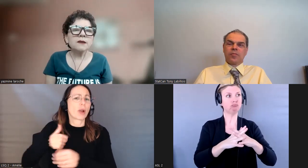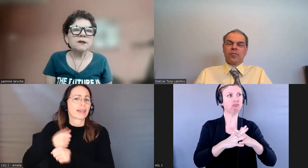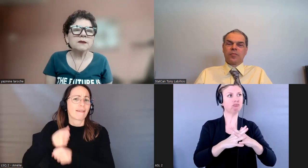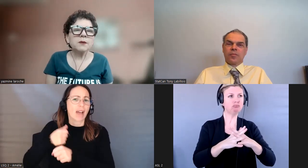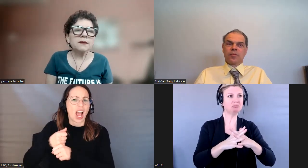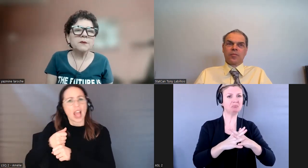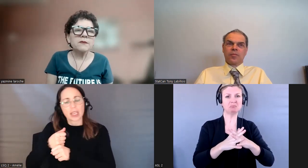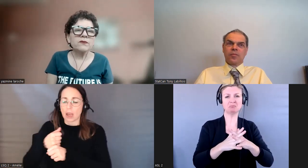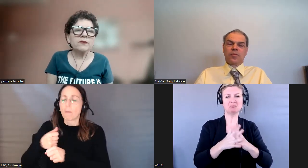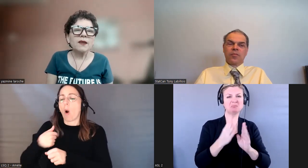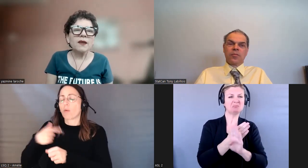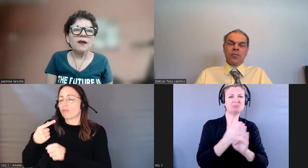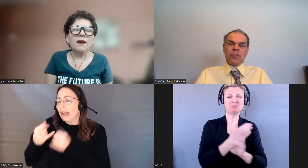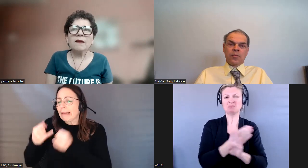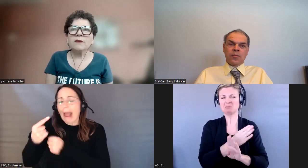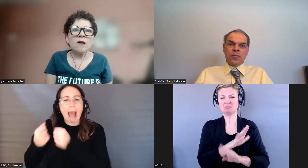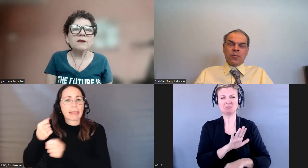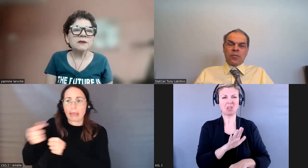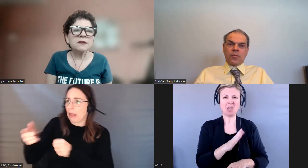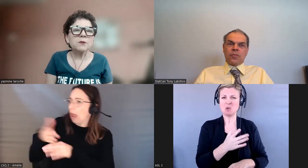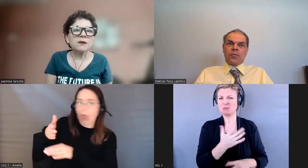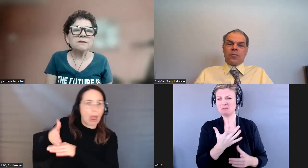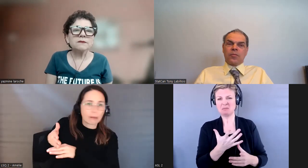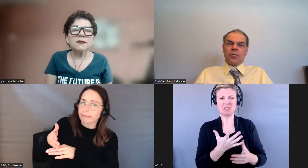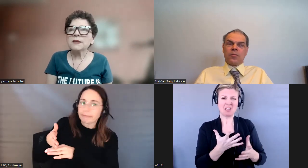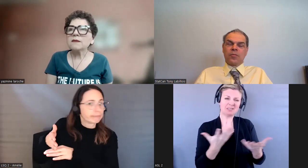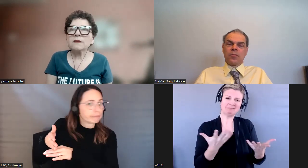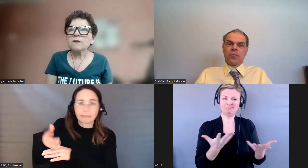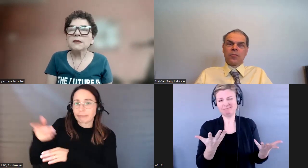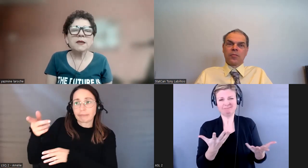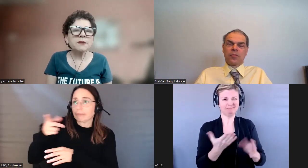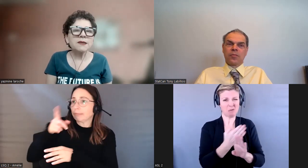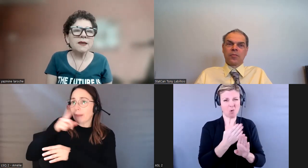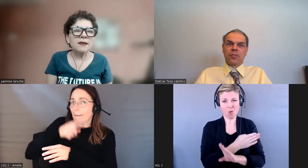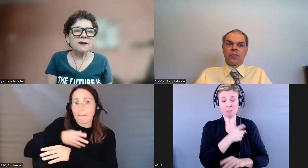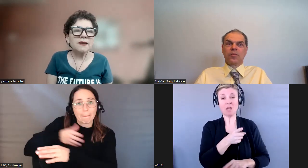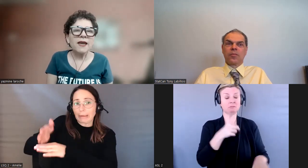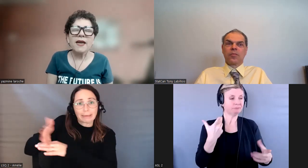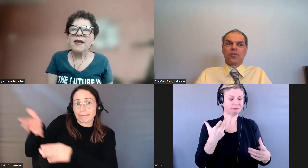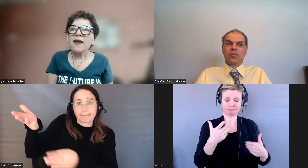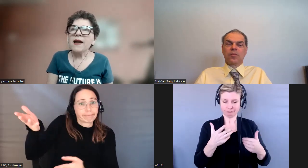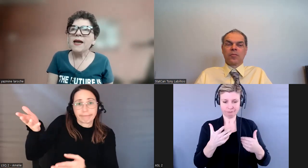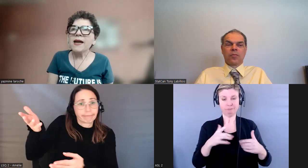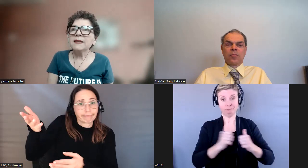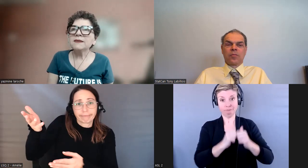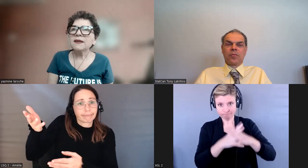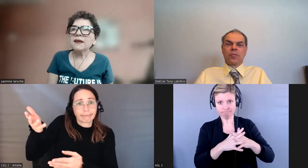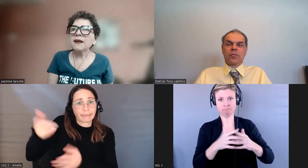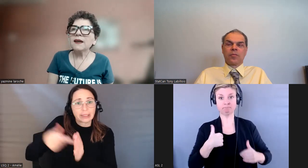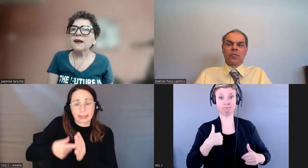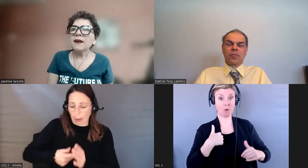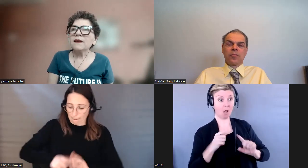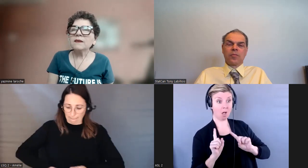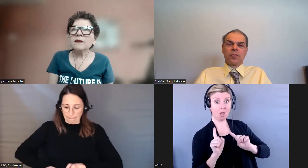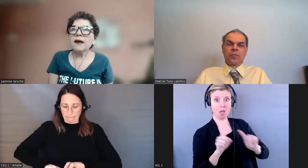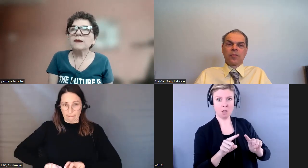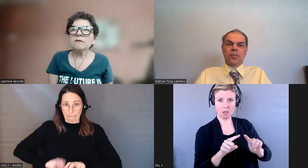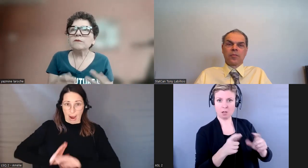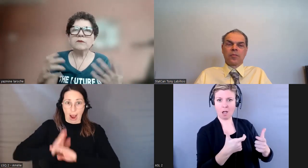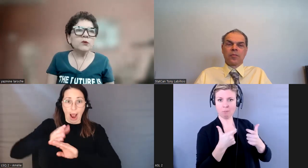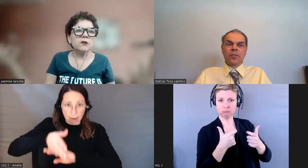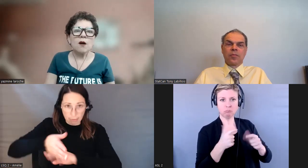accessible they're not accessible and it's like three steps to get in and I would talk